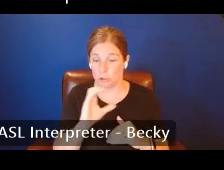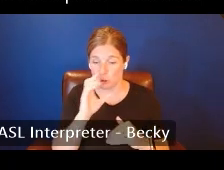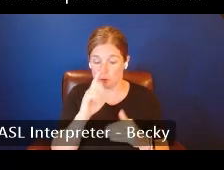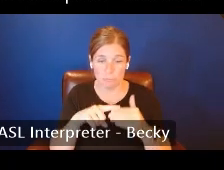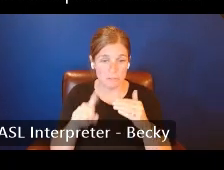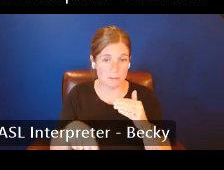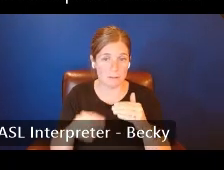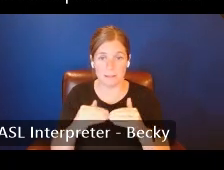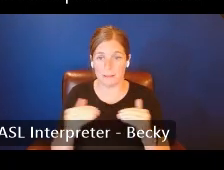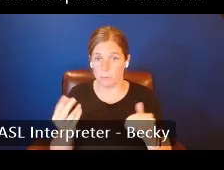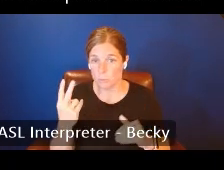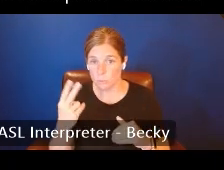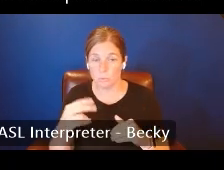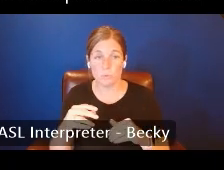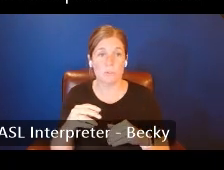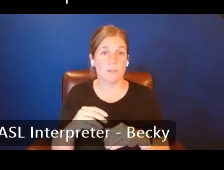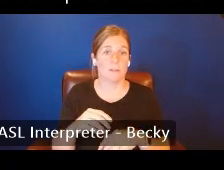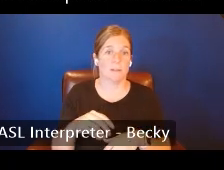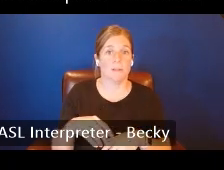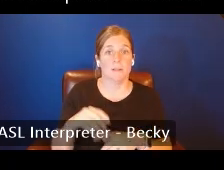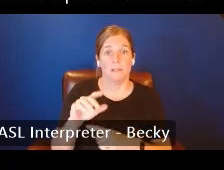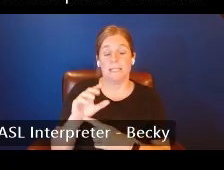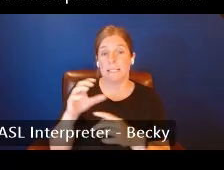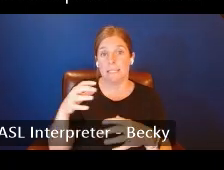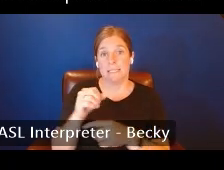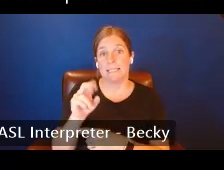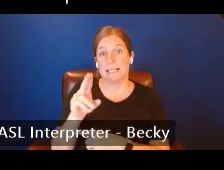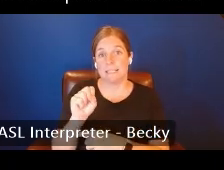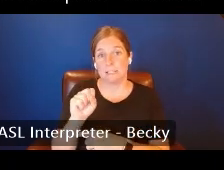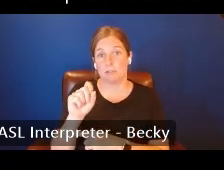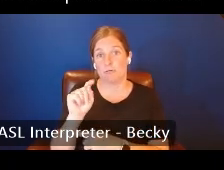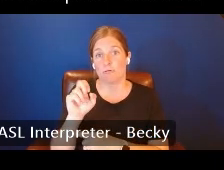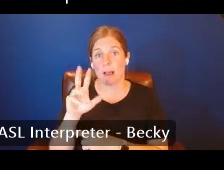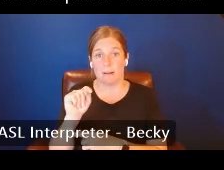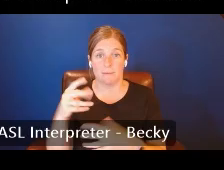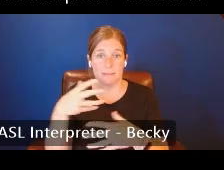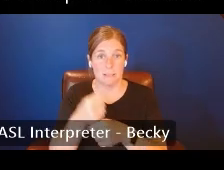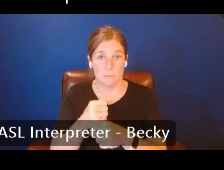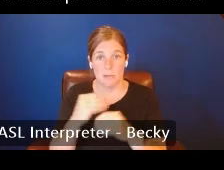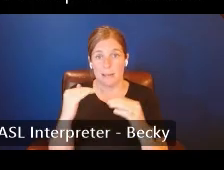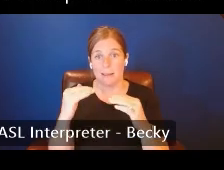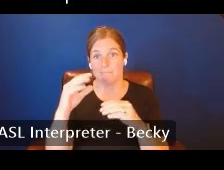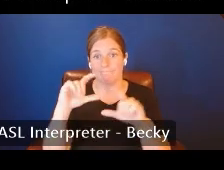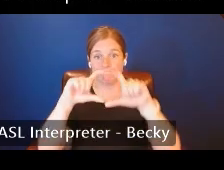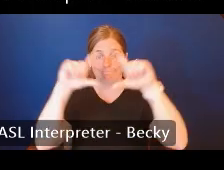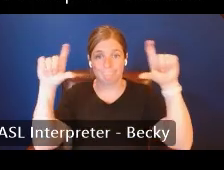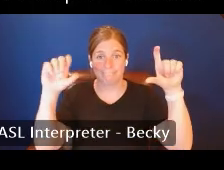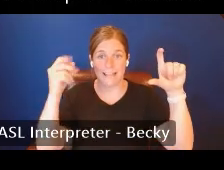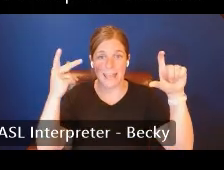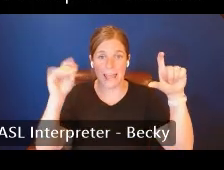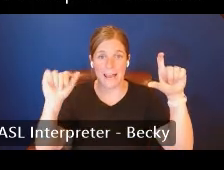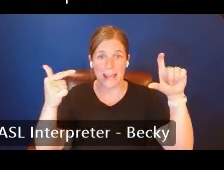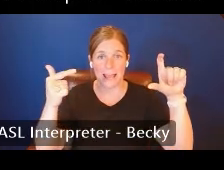Census tract summary, heading level 3. Wrapping to top. Cumulative impacts mapping. Select a stressor, heading level. Map options, heading level 2.